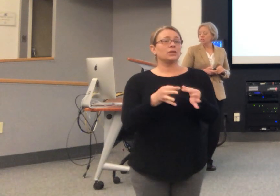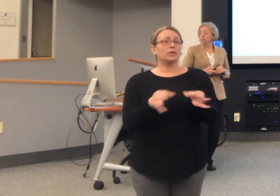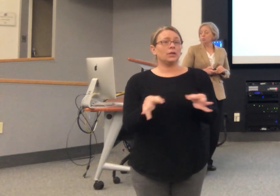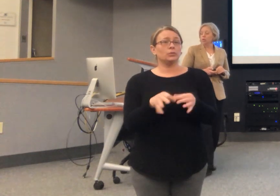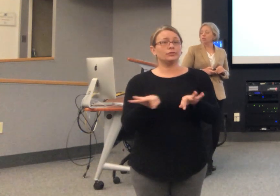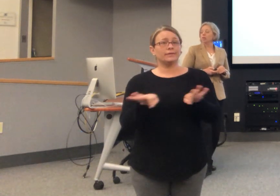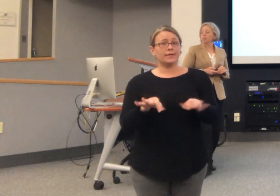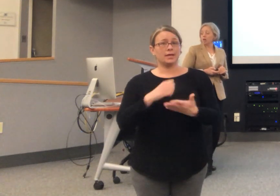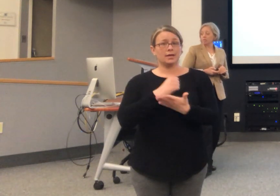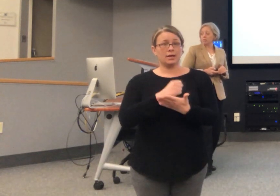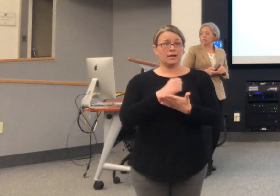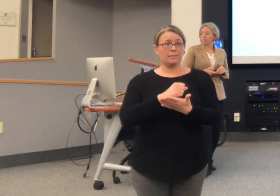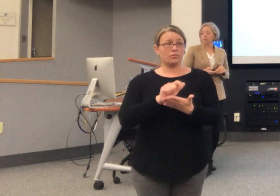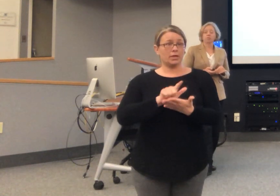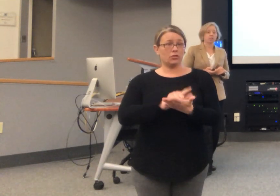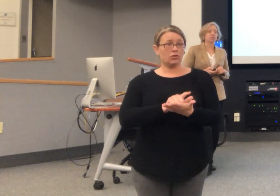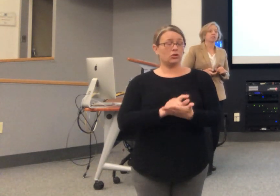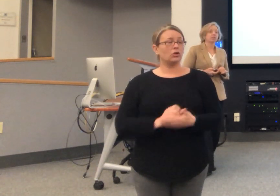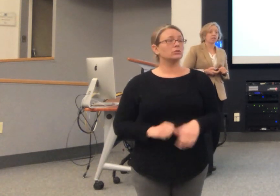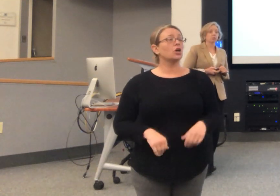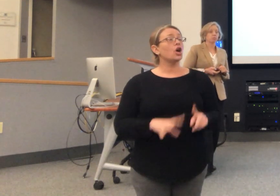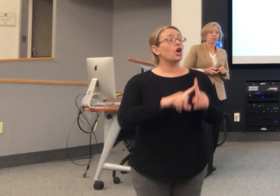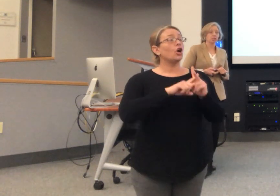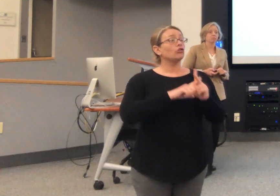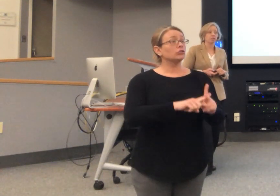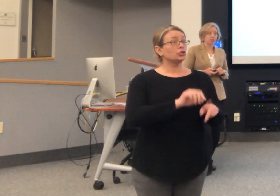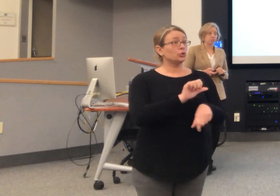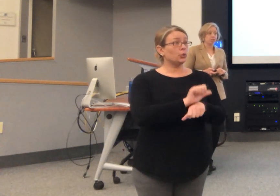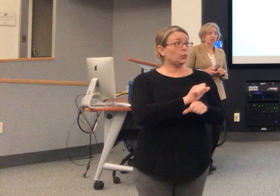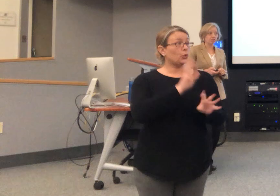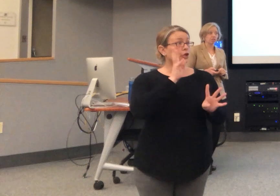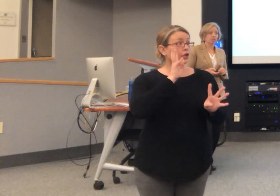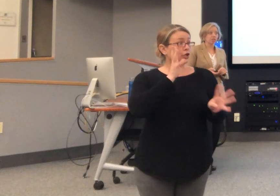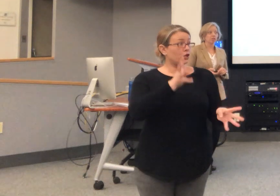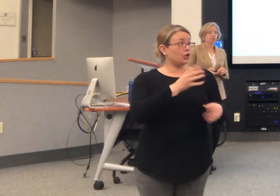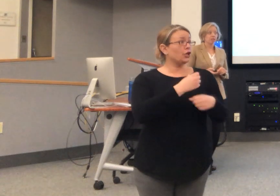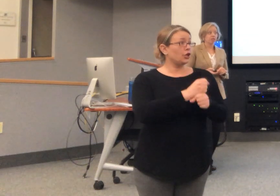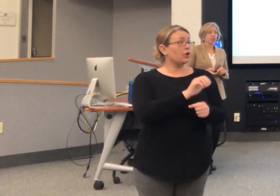Original work of authorship fixed in a tangible medium of expression.